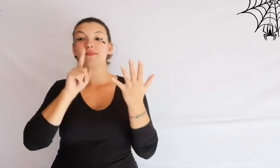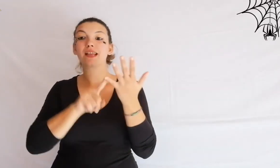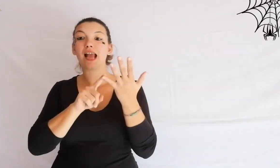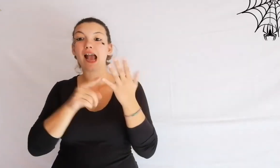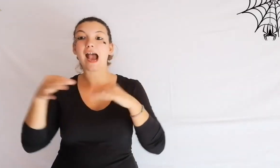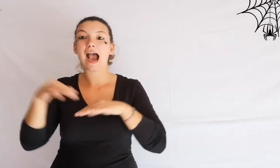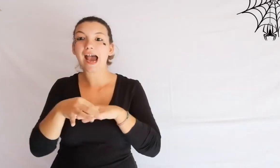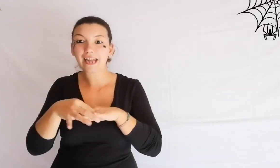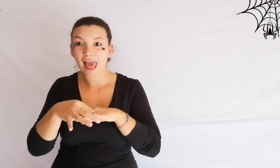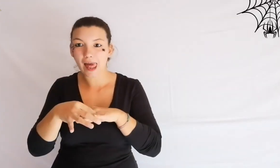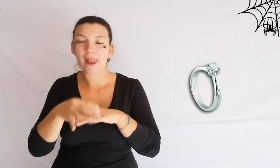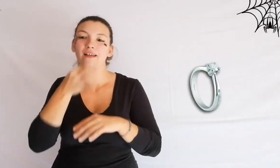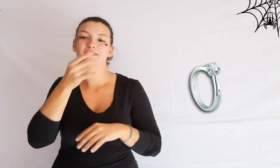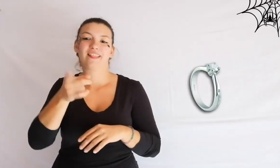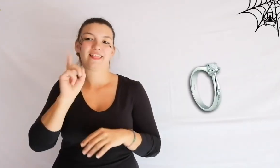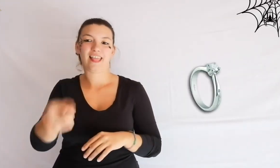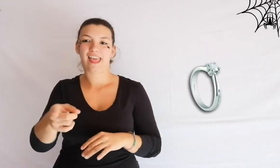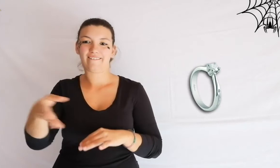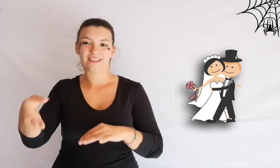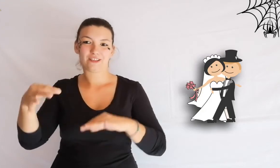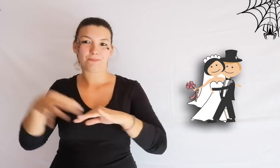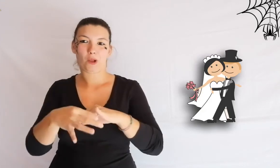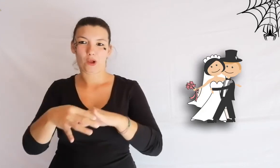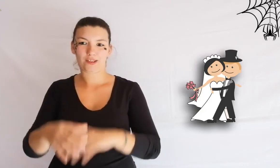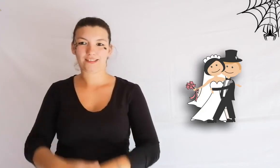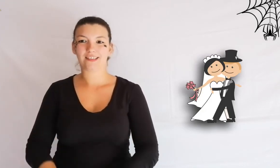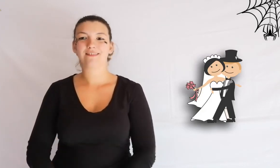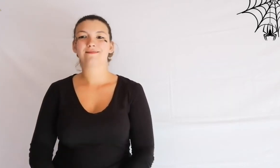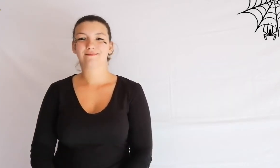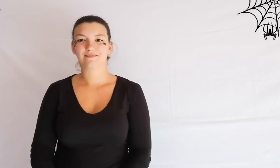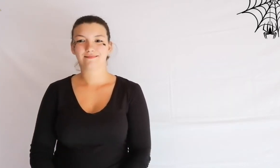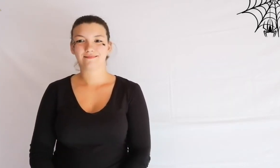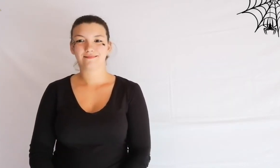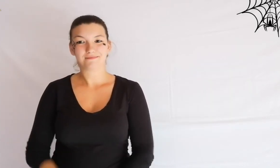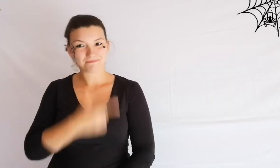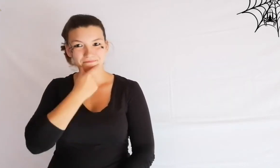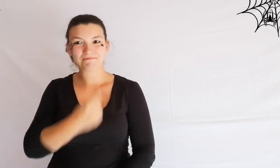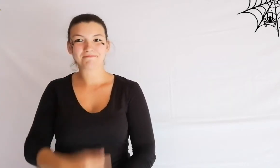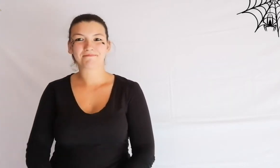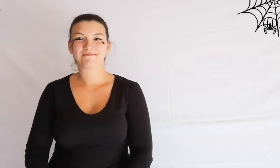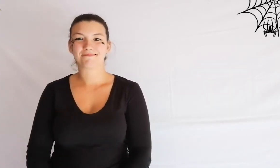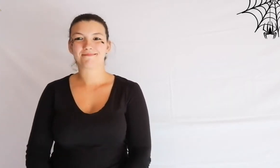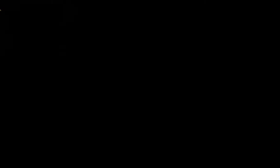if a ring happens you will get married. Beautiful!